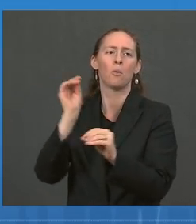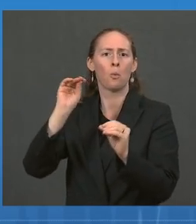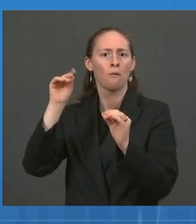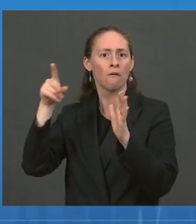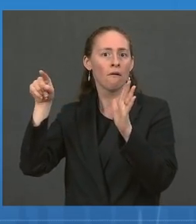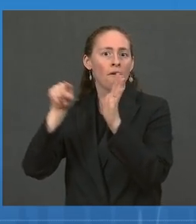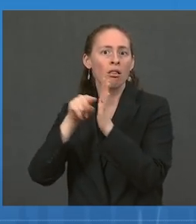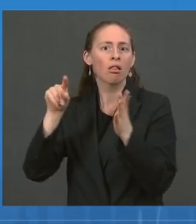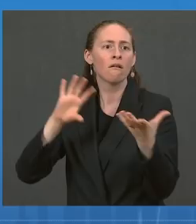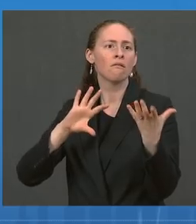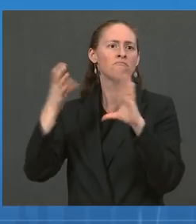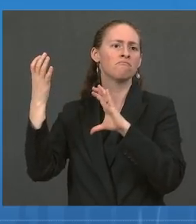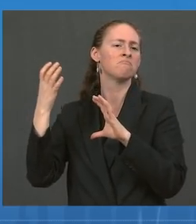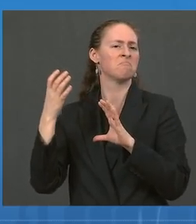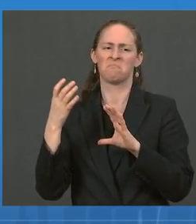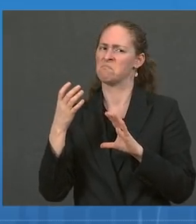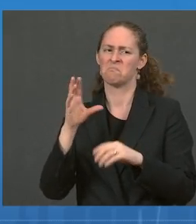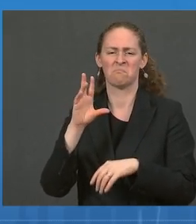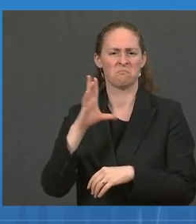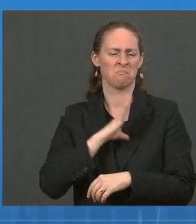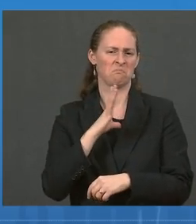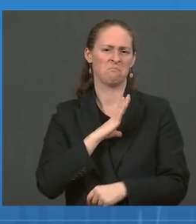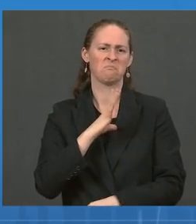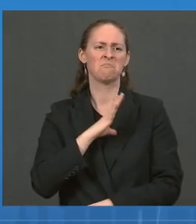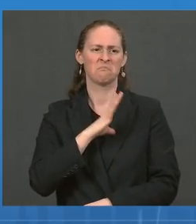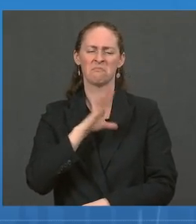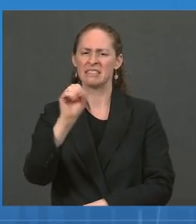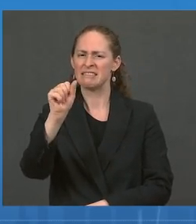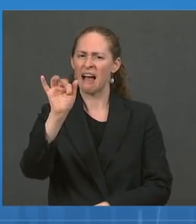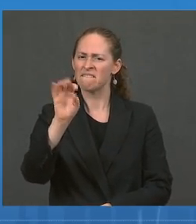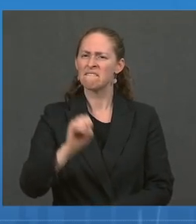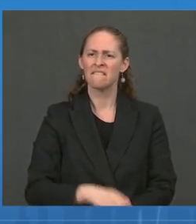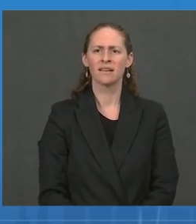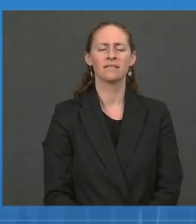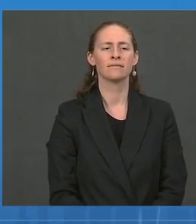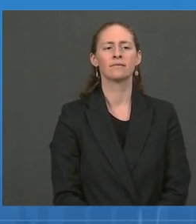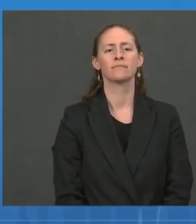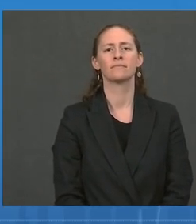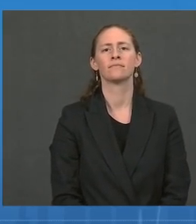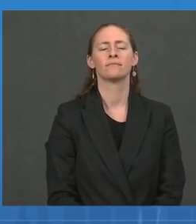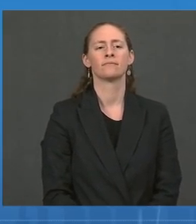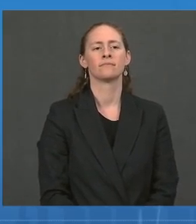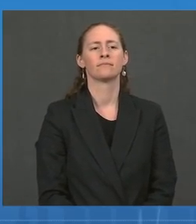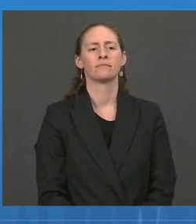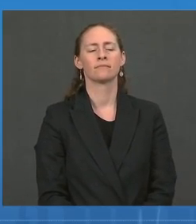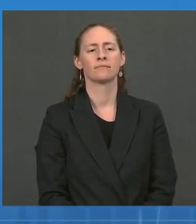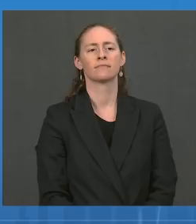Mr. Zients: Dr. Nunez-Smith. Dr. Nunez-Smith: Yes, thank you. You know, our primary focus remains in connecting people